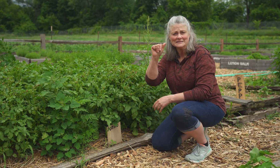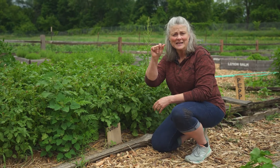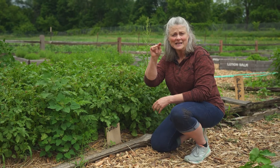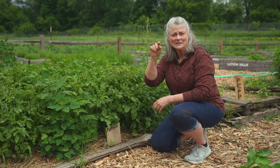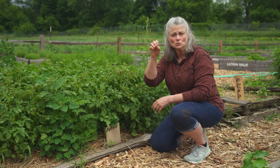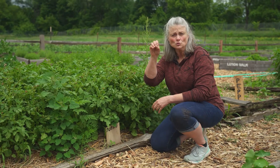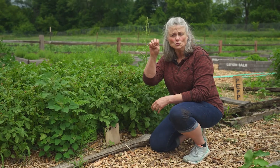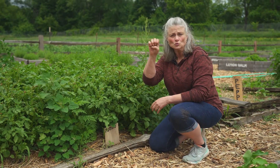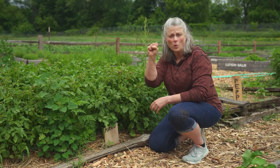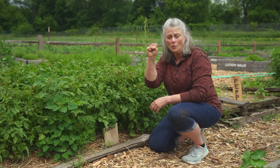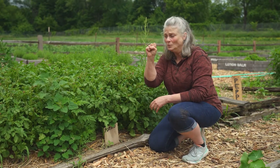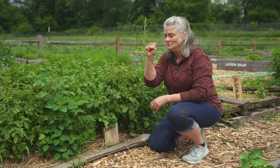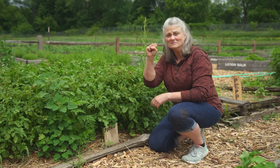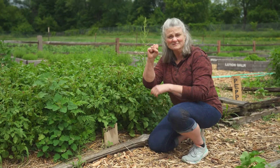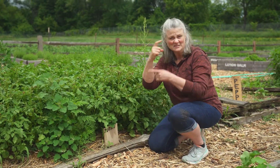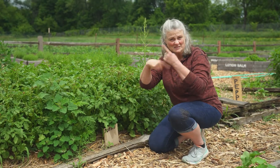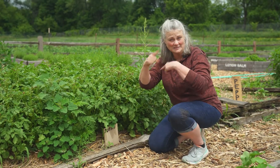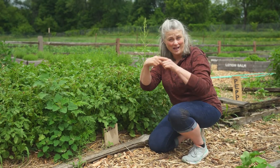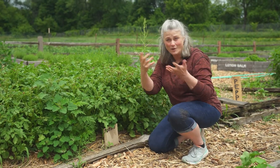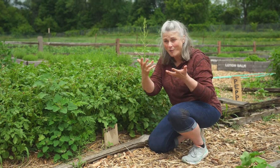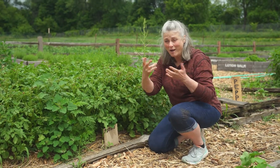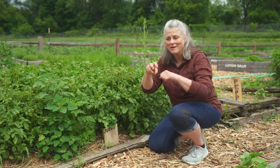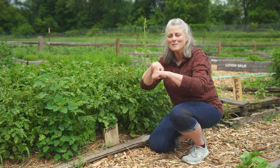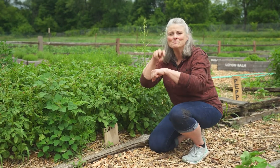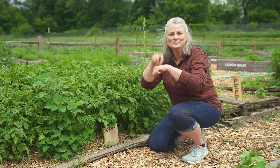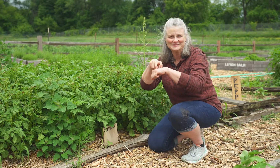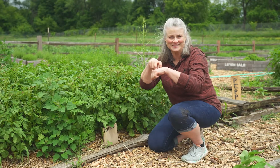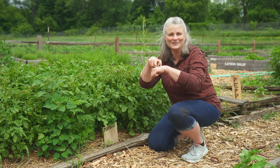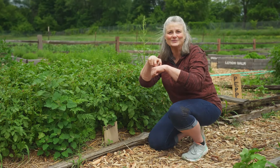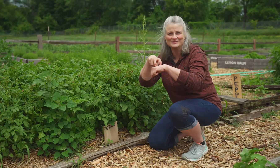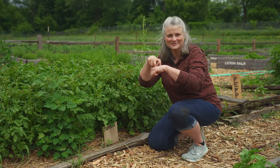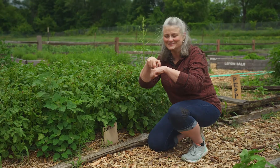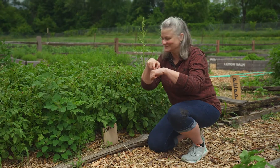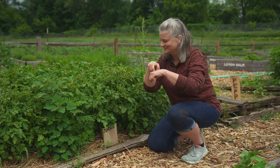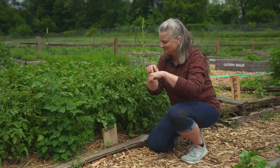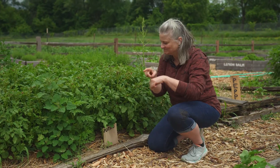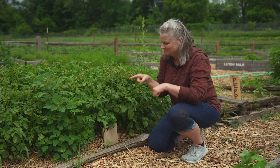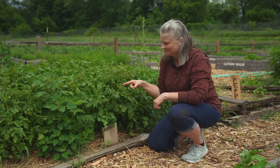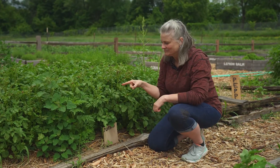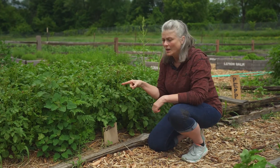These are potato plants. And the sign is like this, potato.